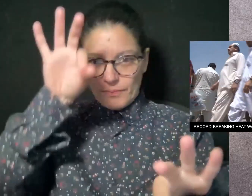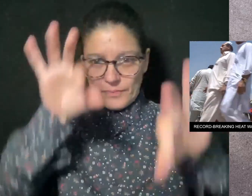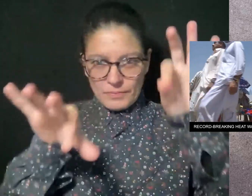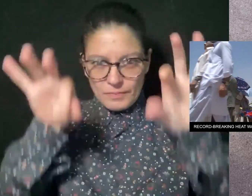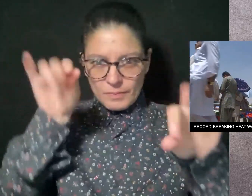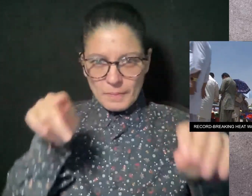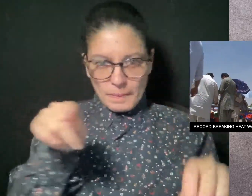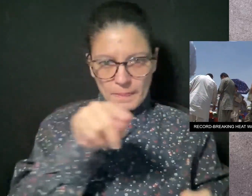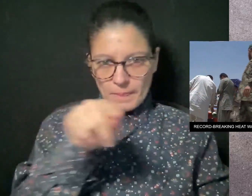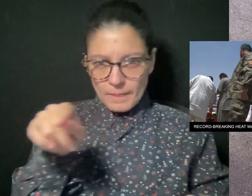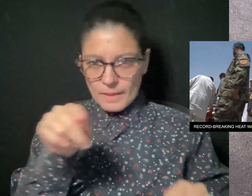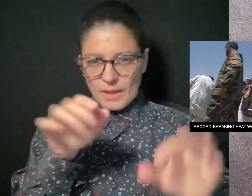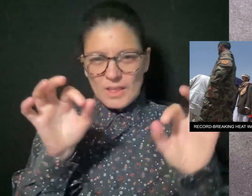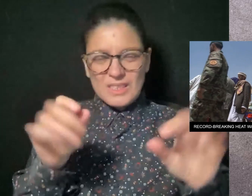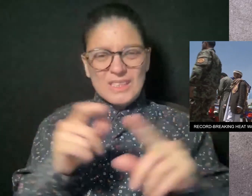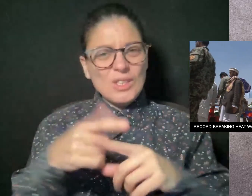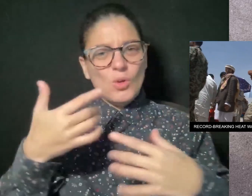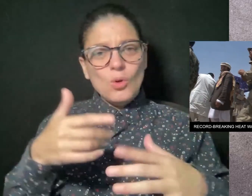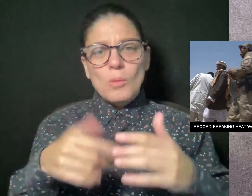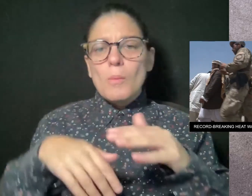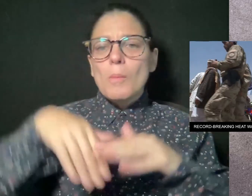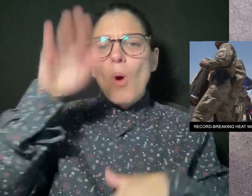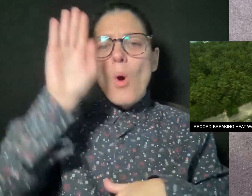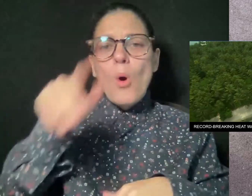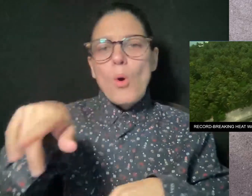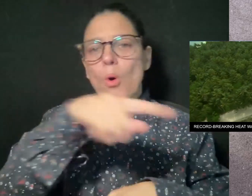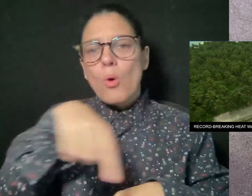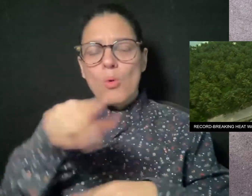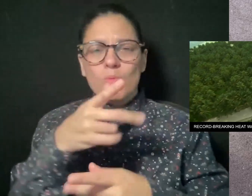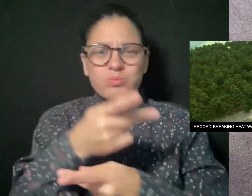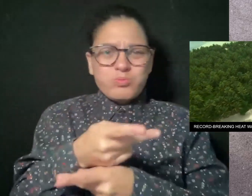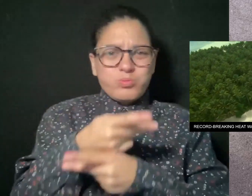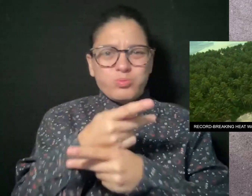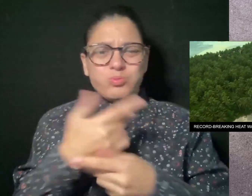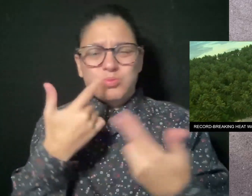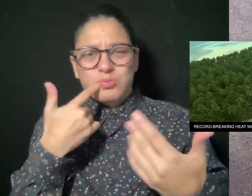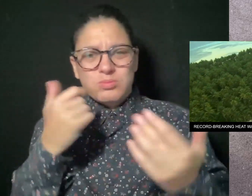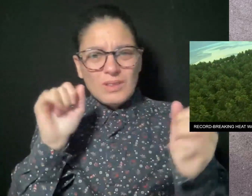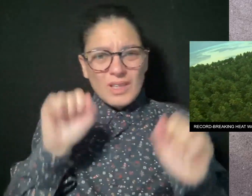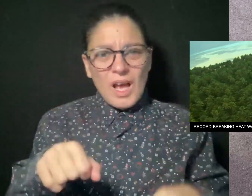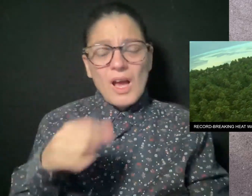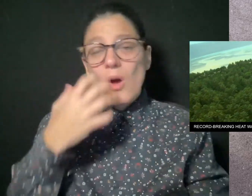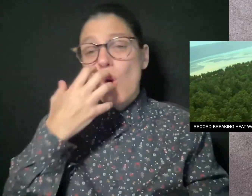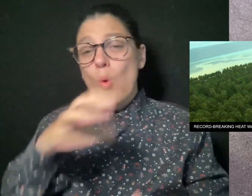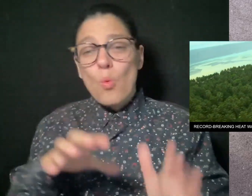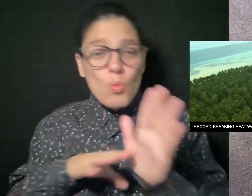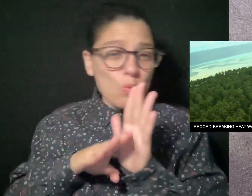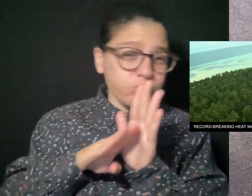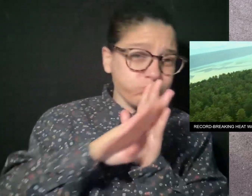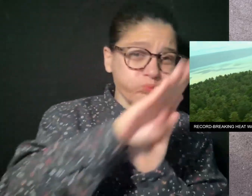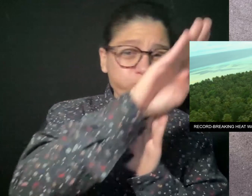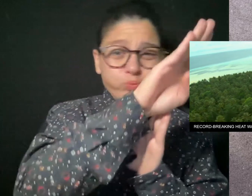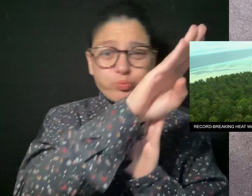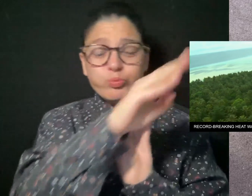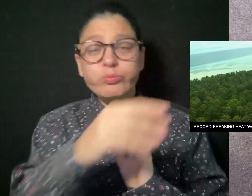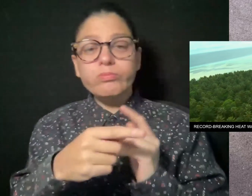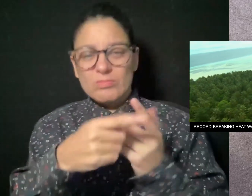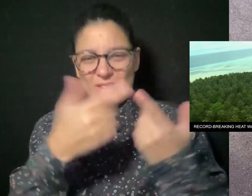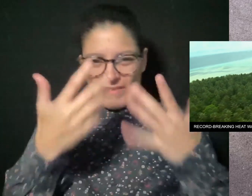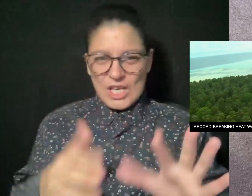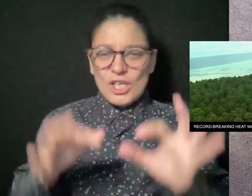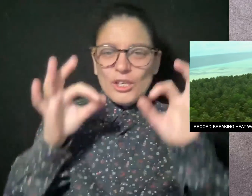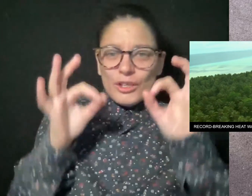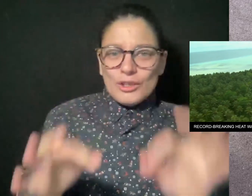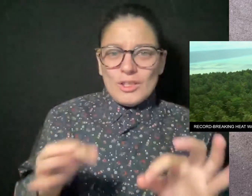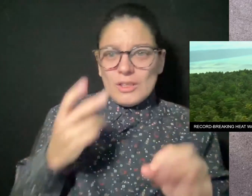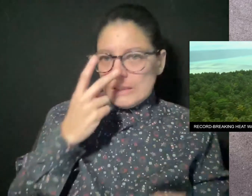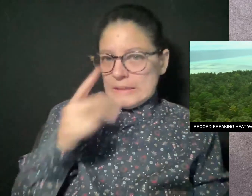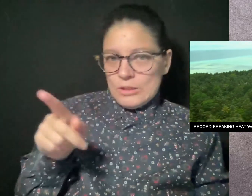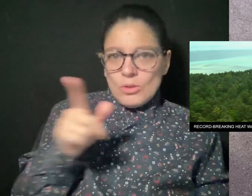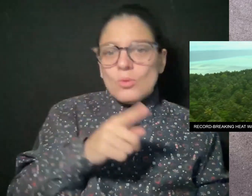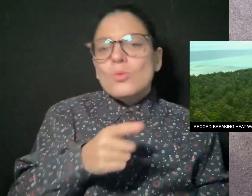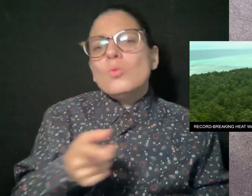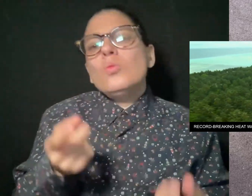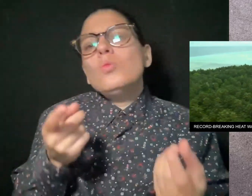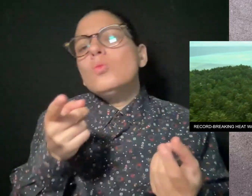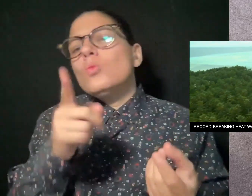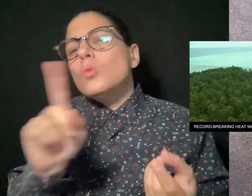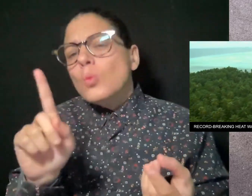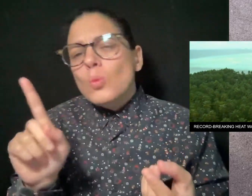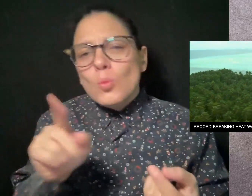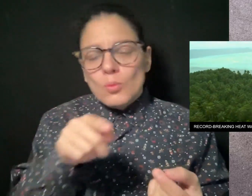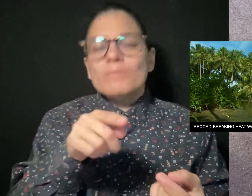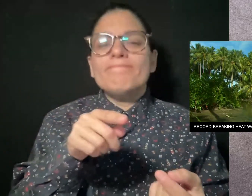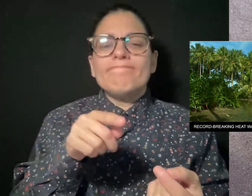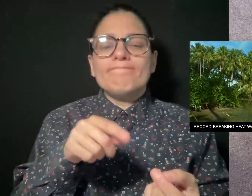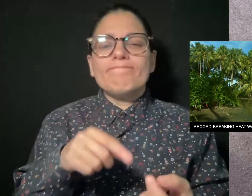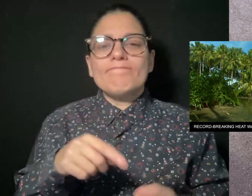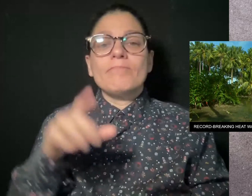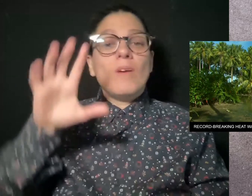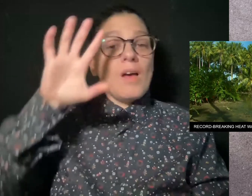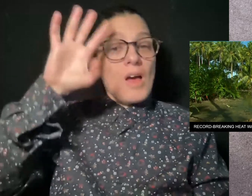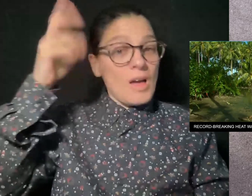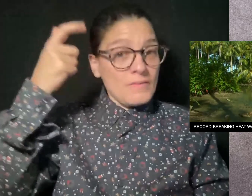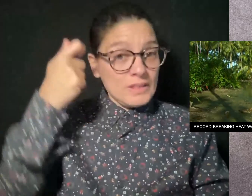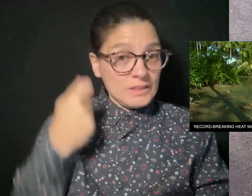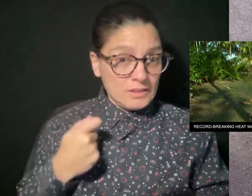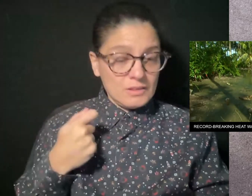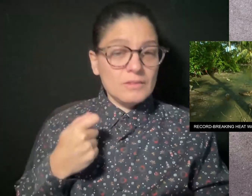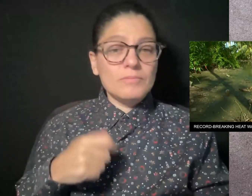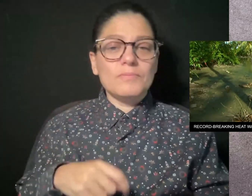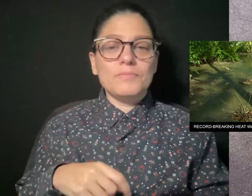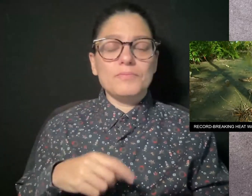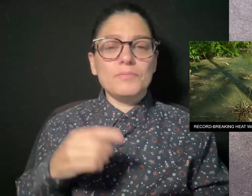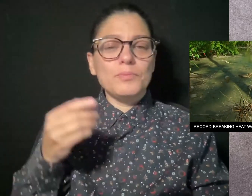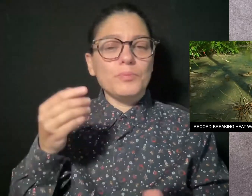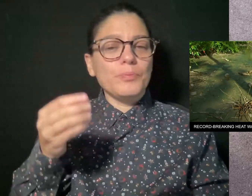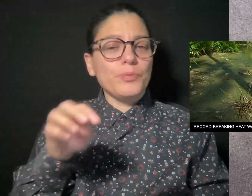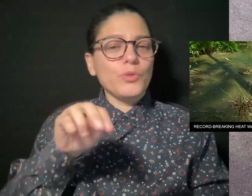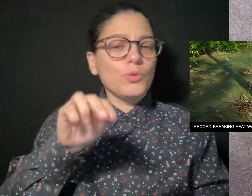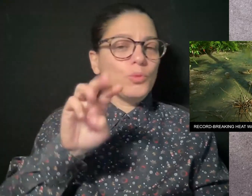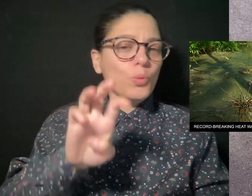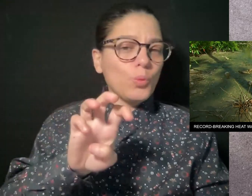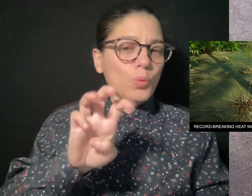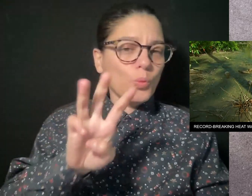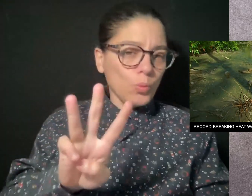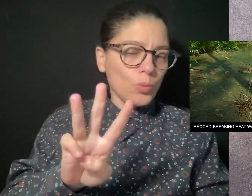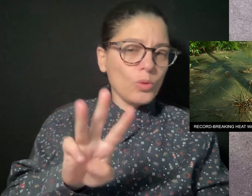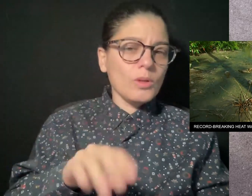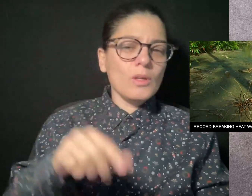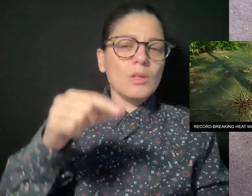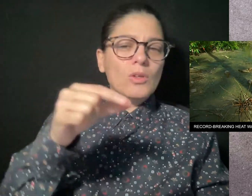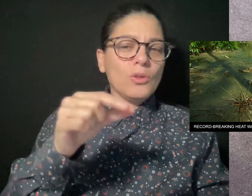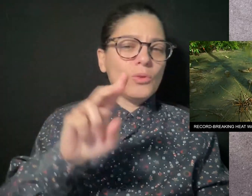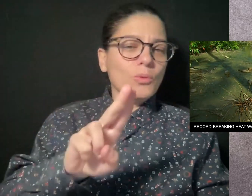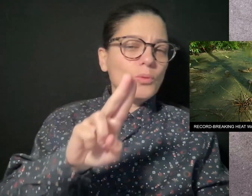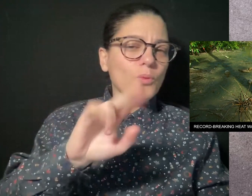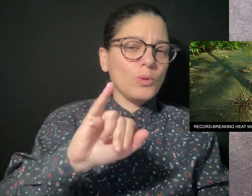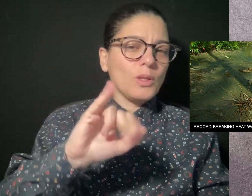countries with the most risk of a record-breaking heat waves